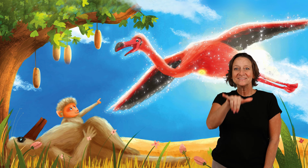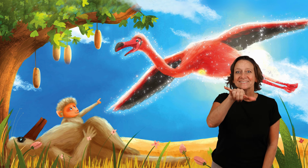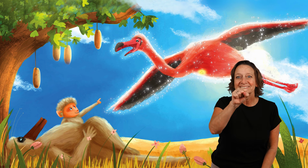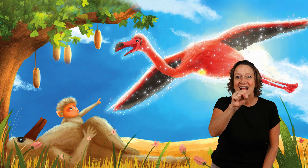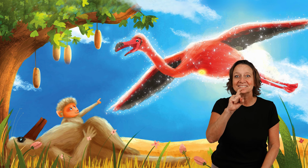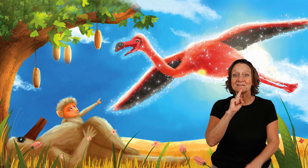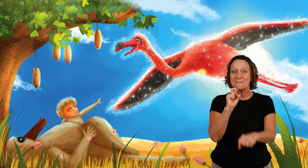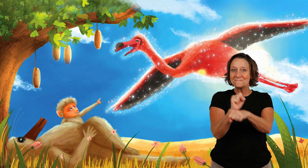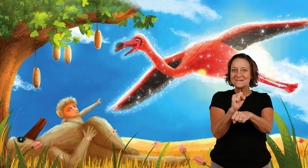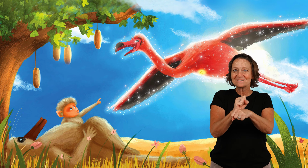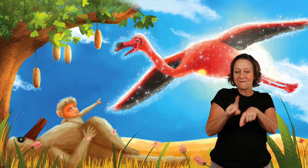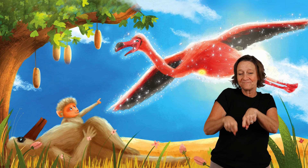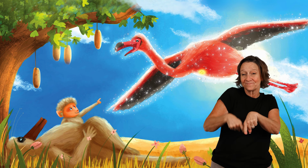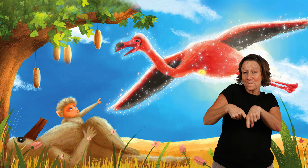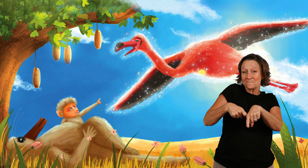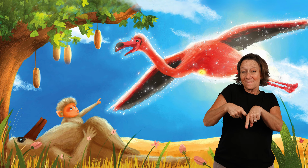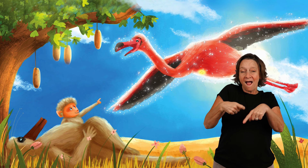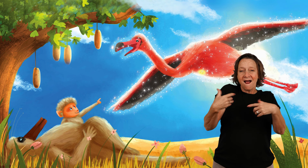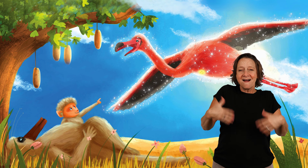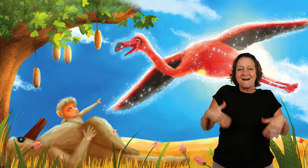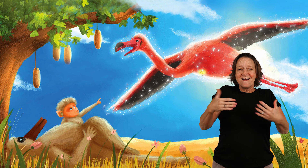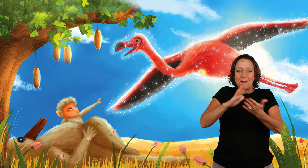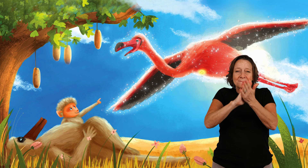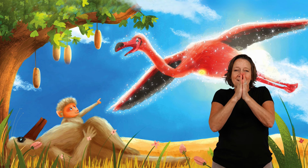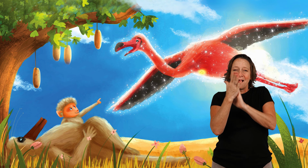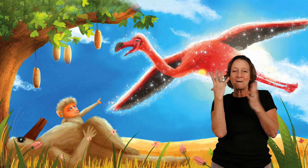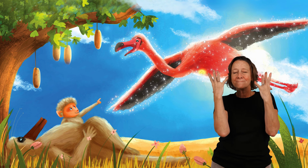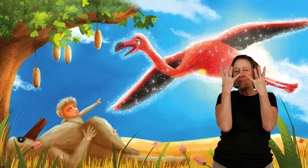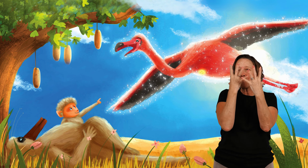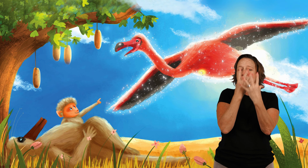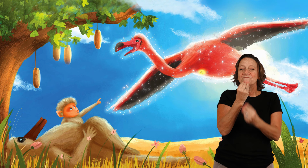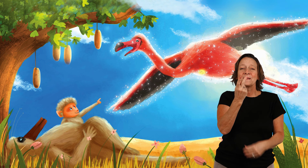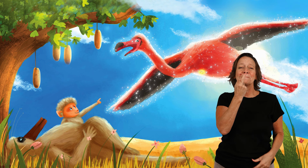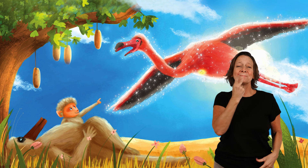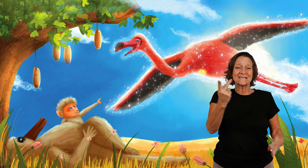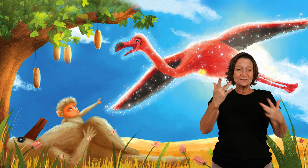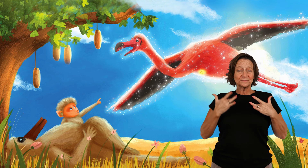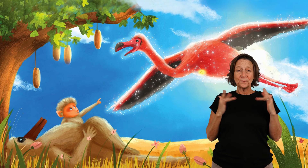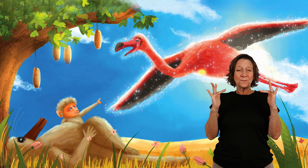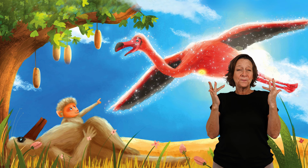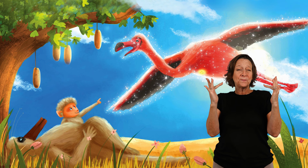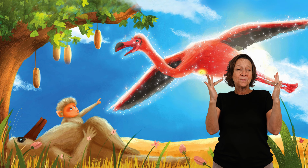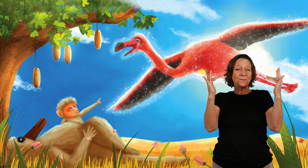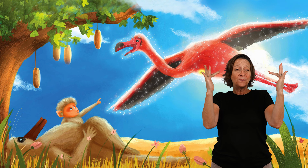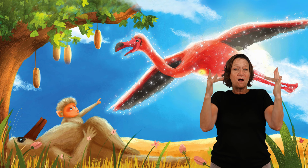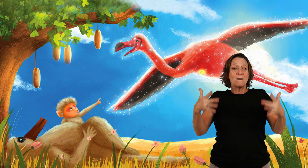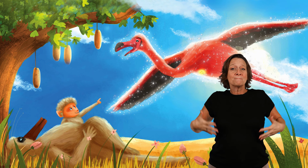Yes! Flamingo turned an amazing shade of pink!